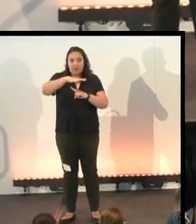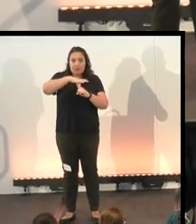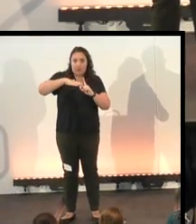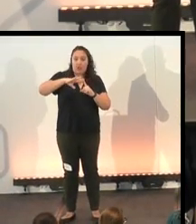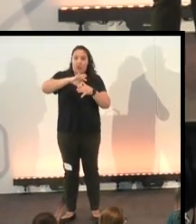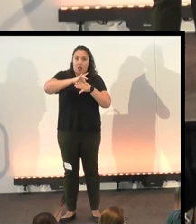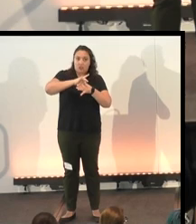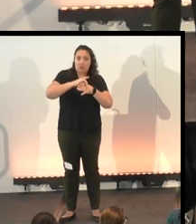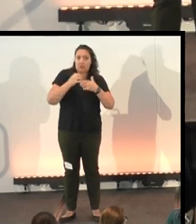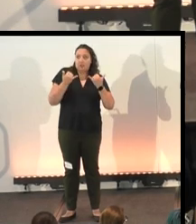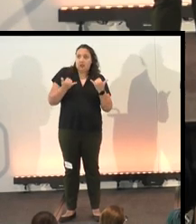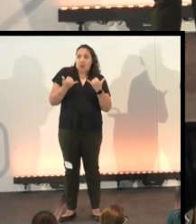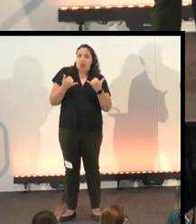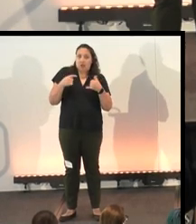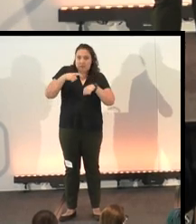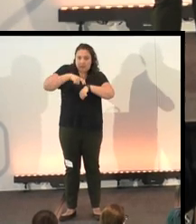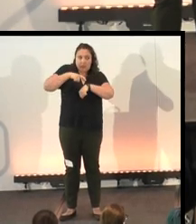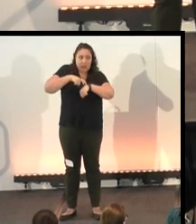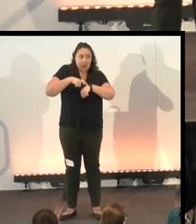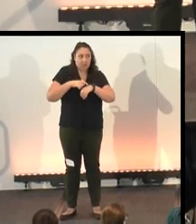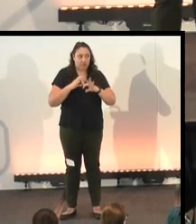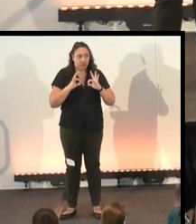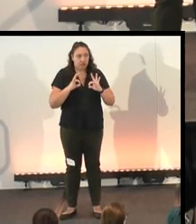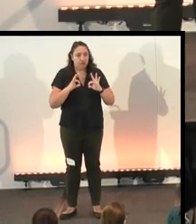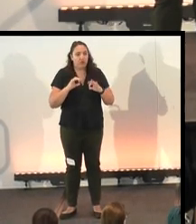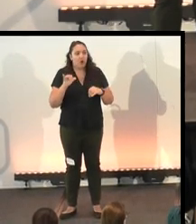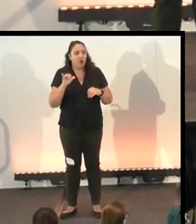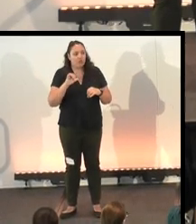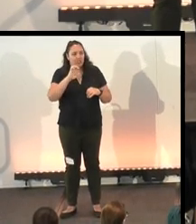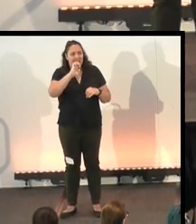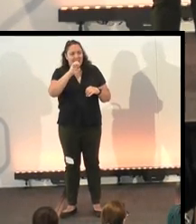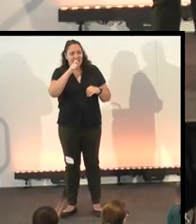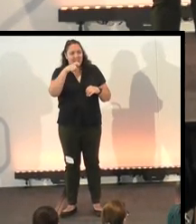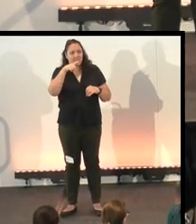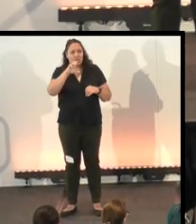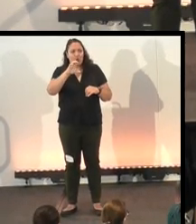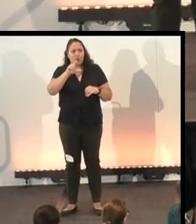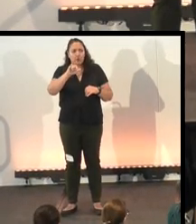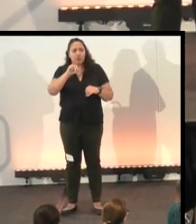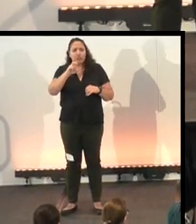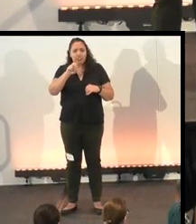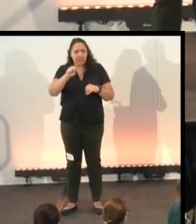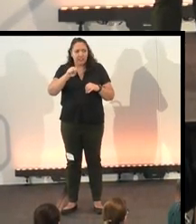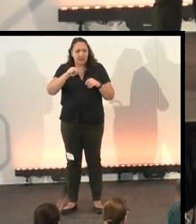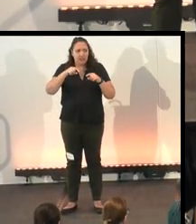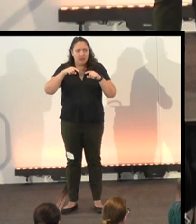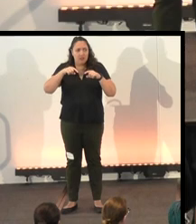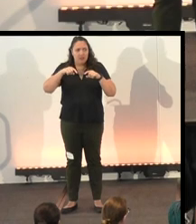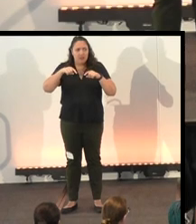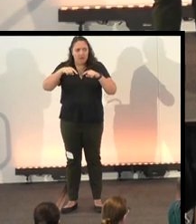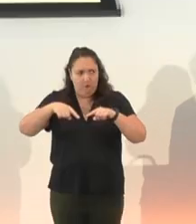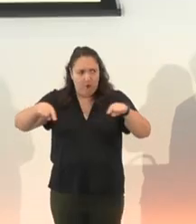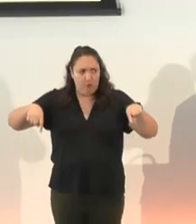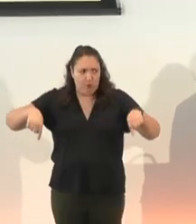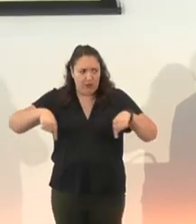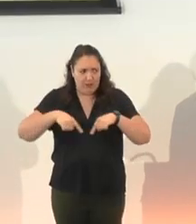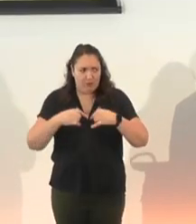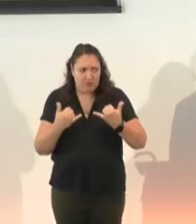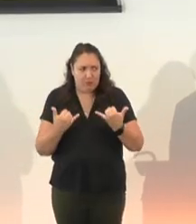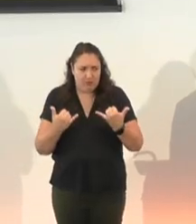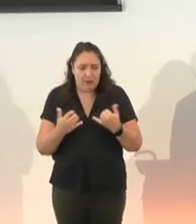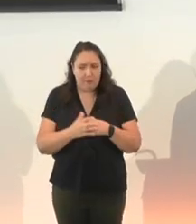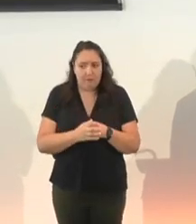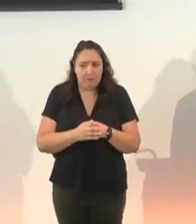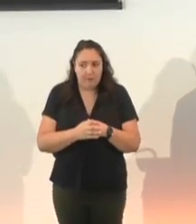and I love to talk about the exclusion for print in any research and being explicit, as explicit as